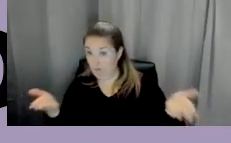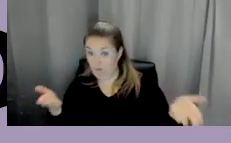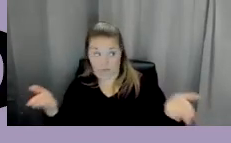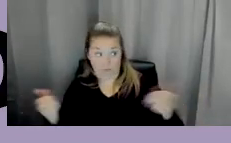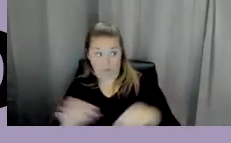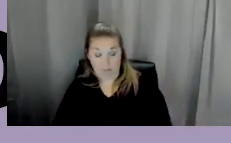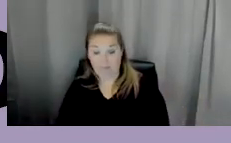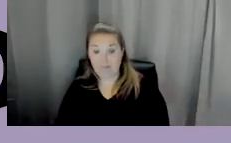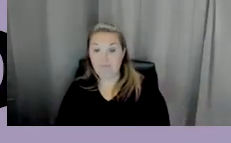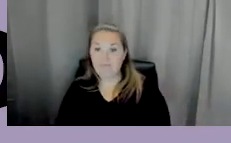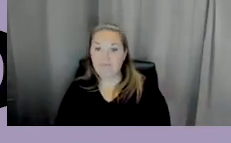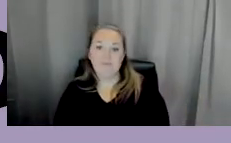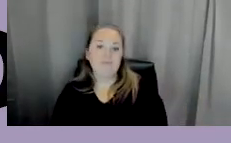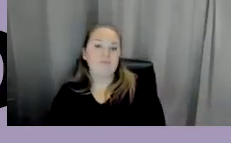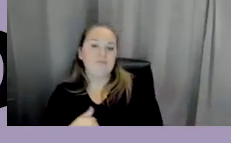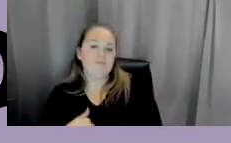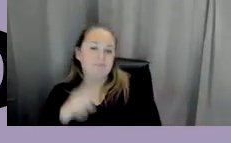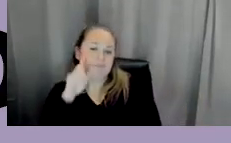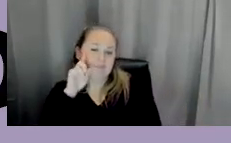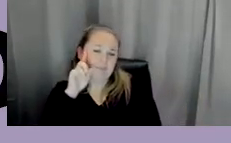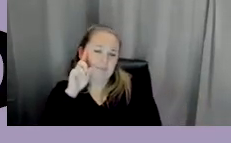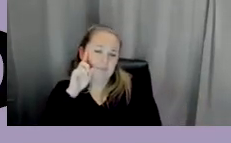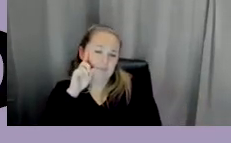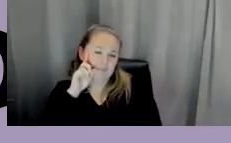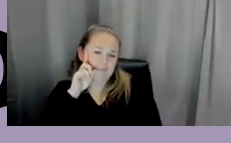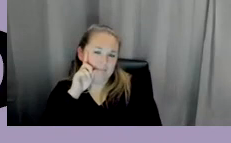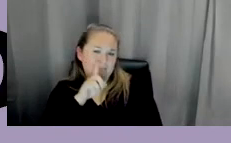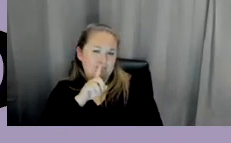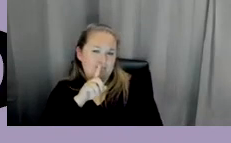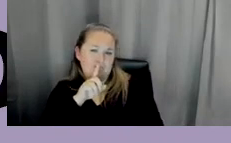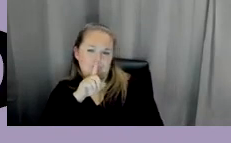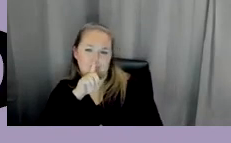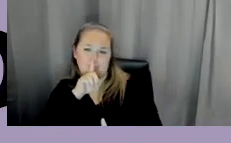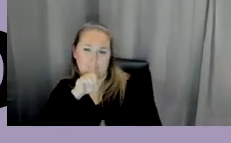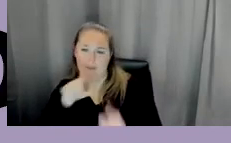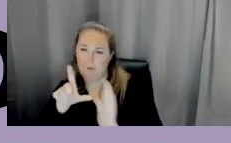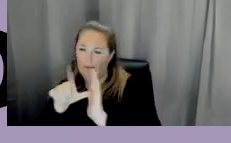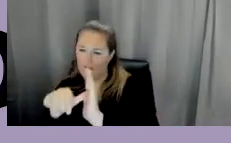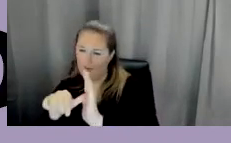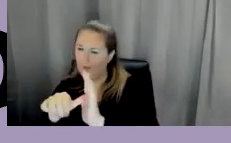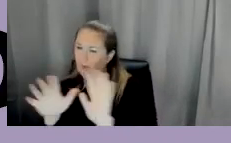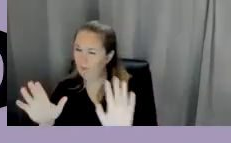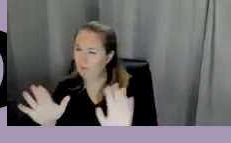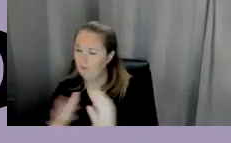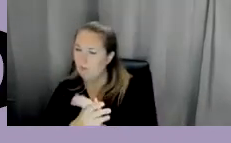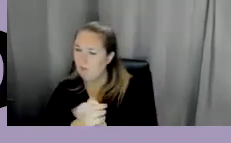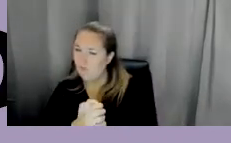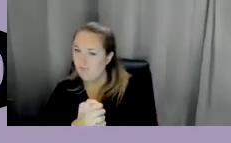, THINGS THAT THE FUNDING CANNOT BE USED TO PAY FOR AND I DON'T KNOW IF VIRGINIA, OR KIP IF YOU WANT TO TAKE A